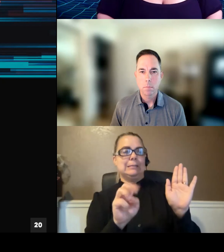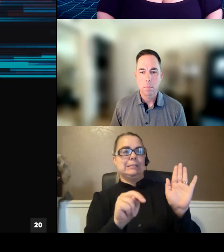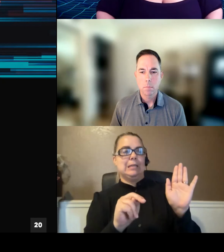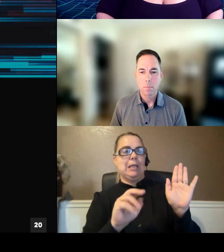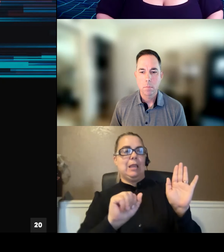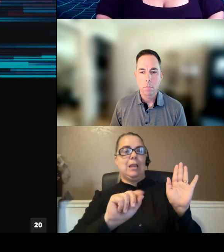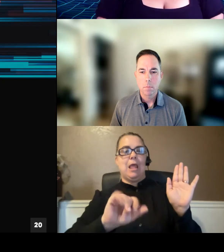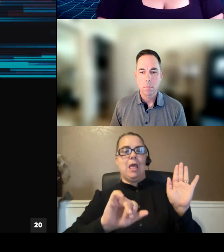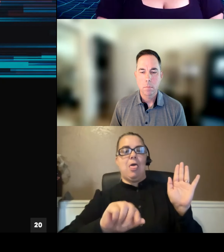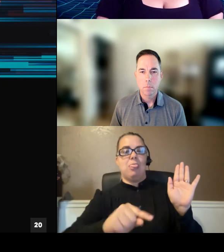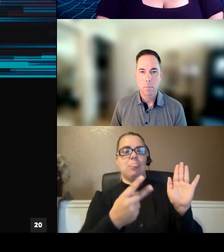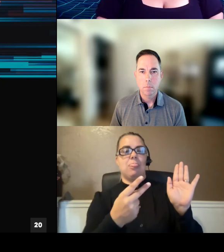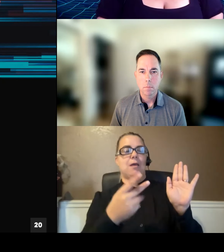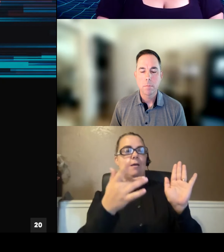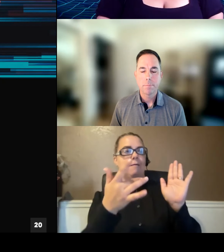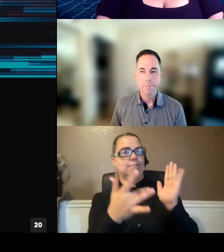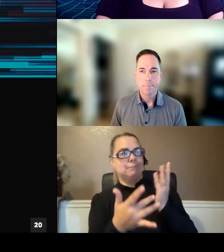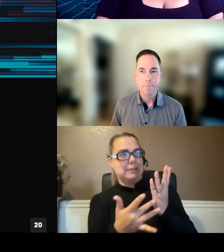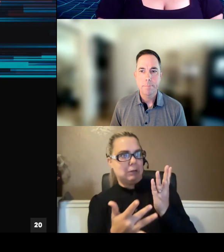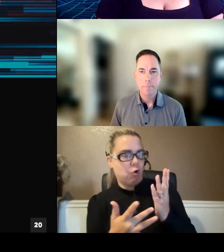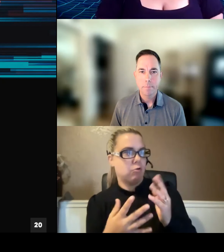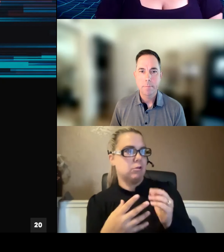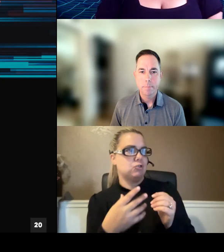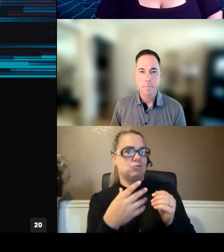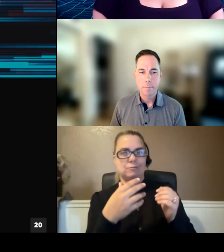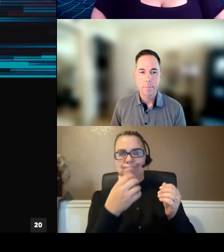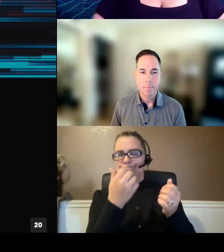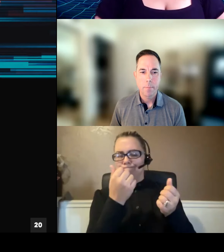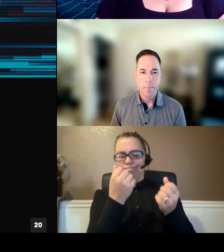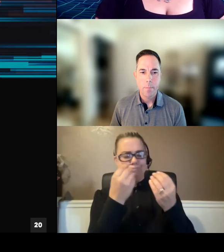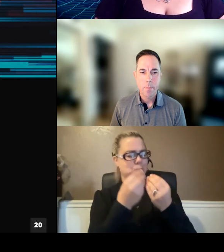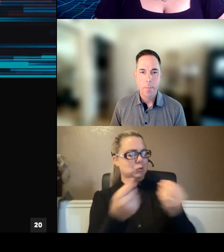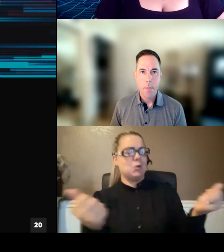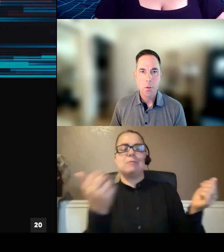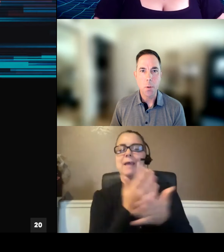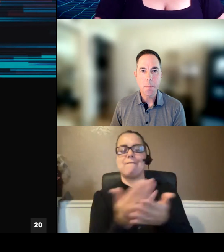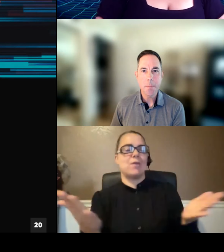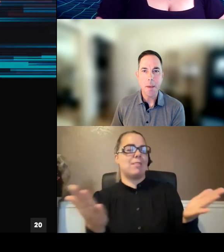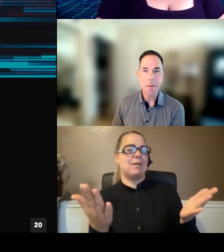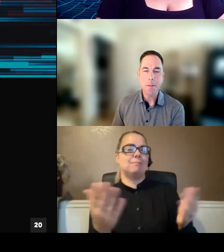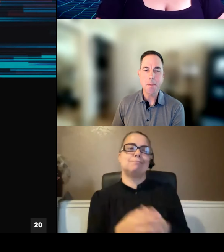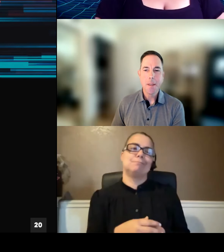And as we know right now, that is not the case.